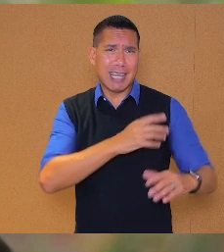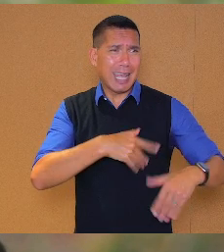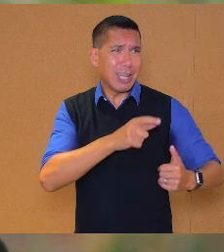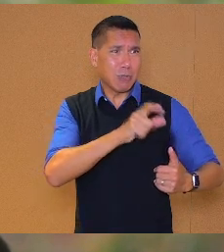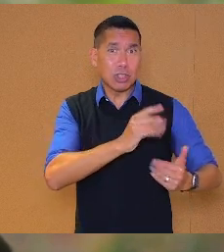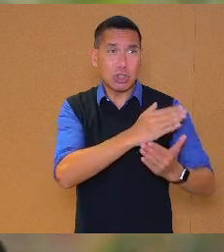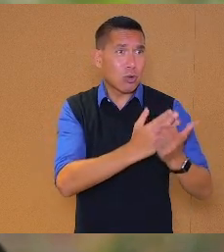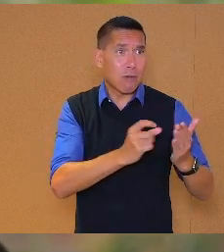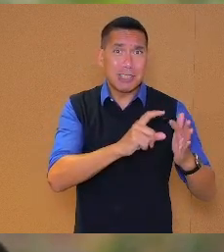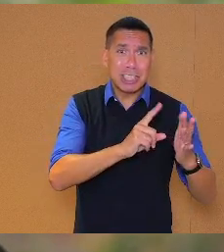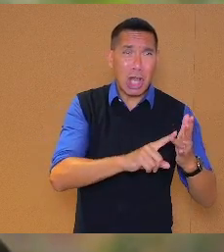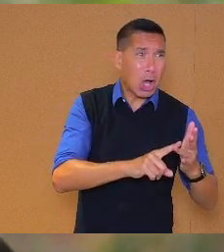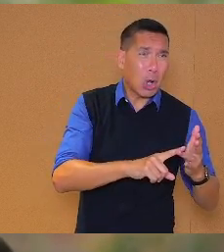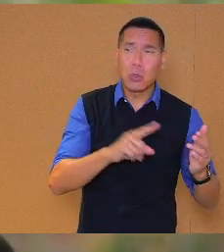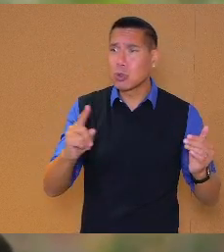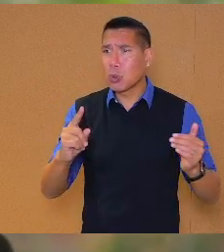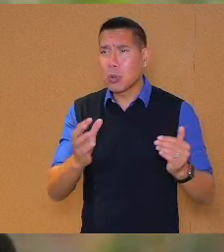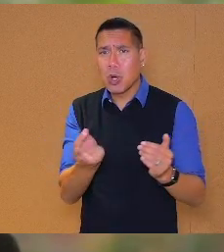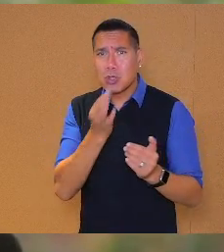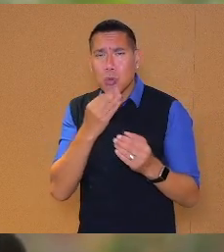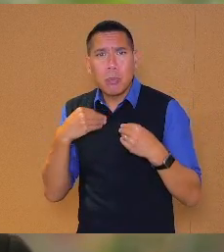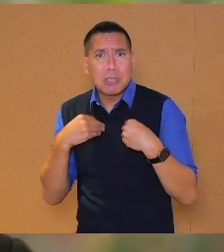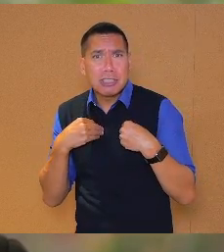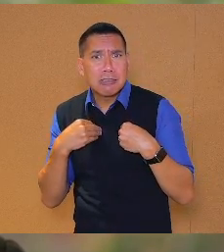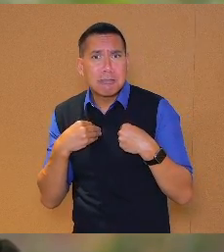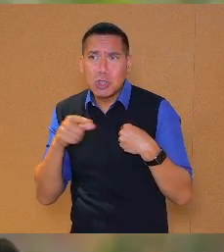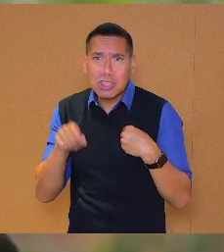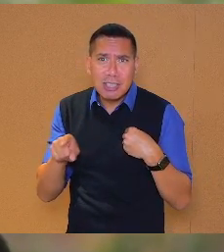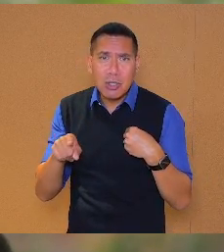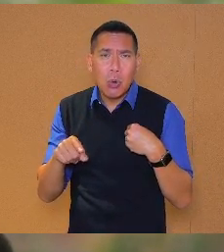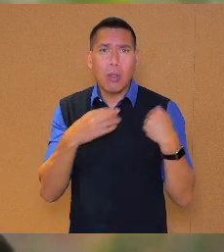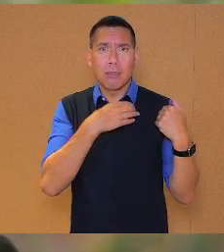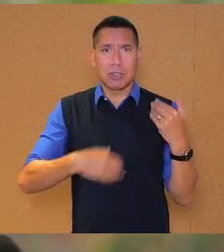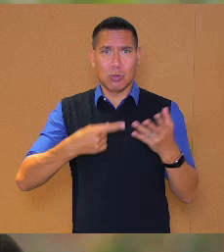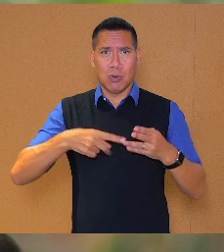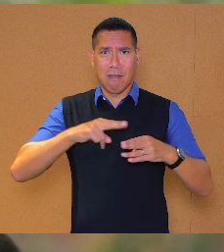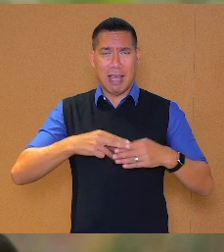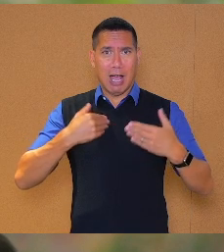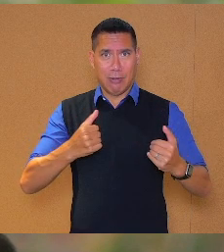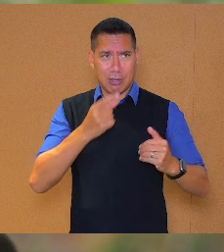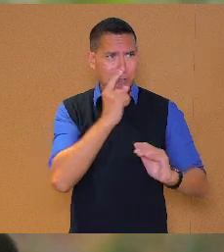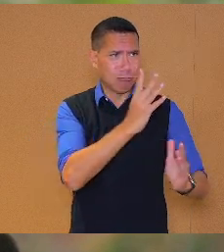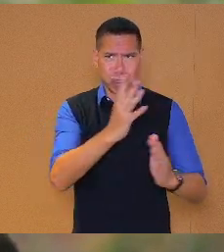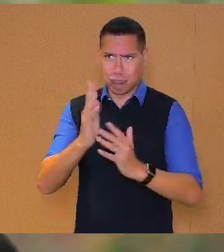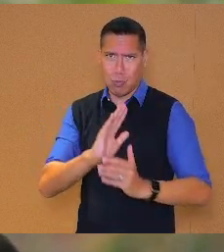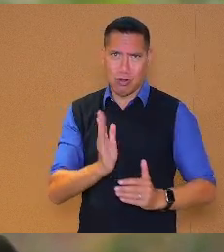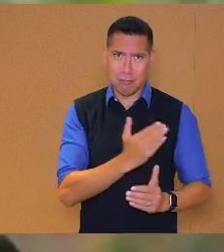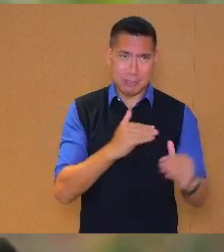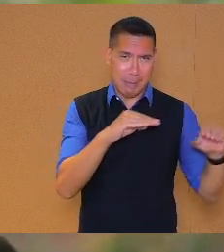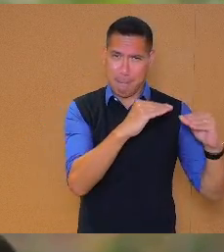chatting to anyone with a story, from a CEO to a small business